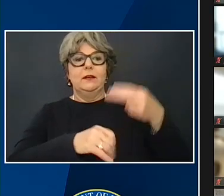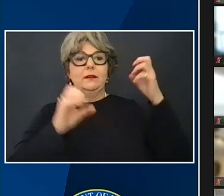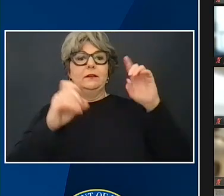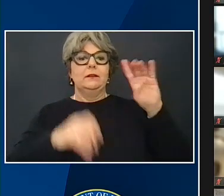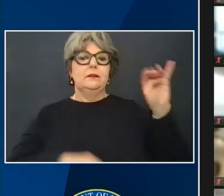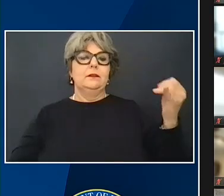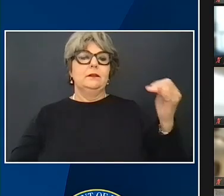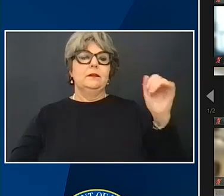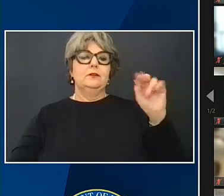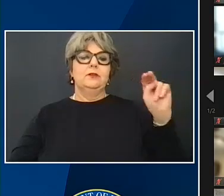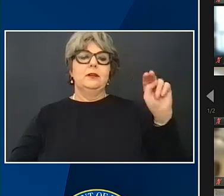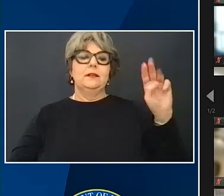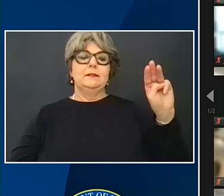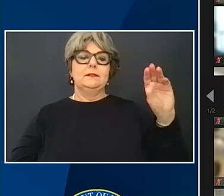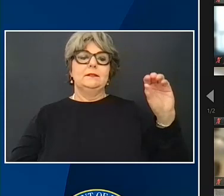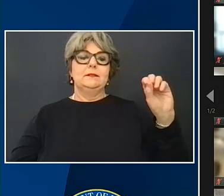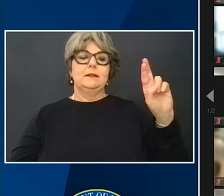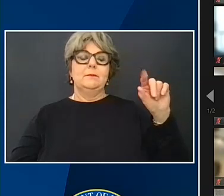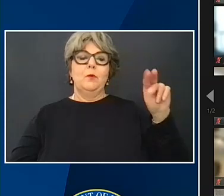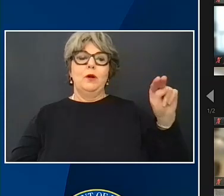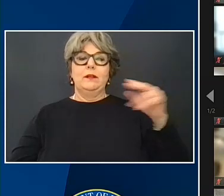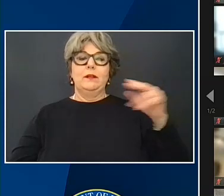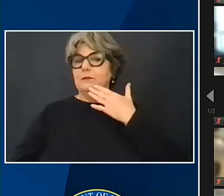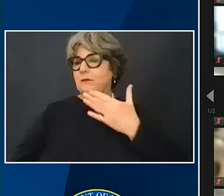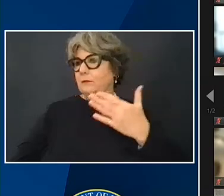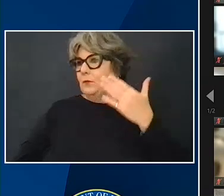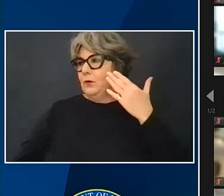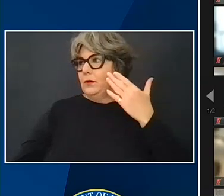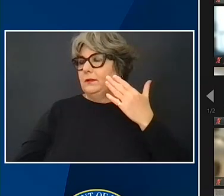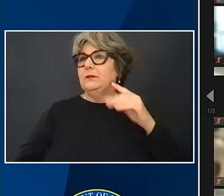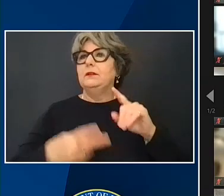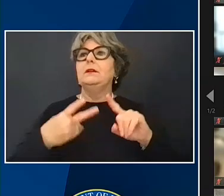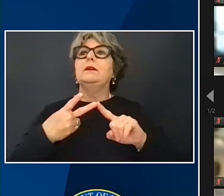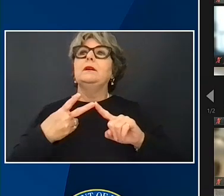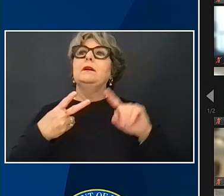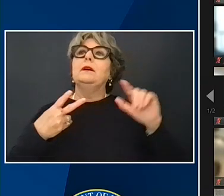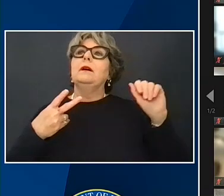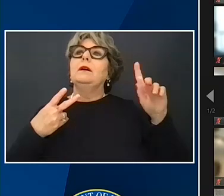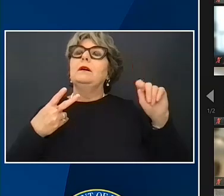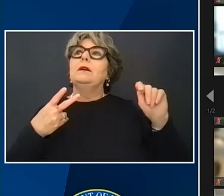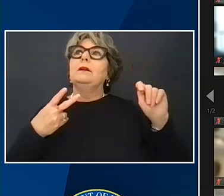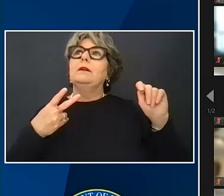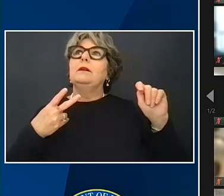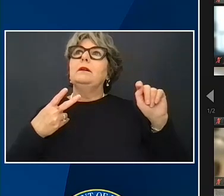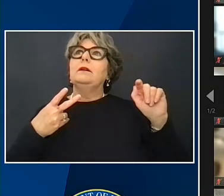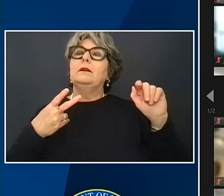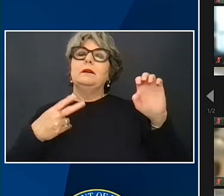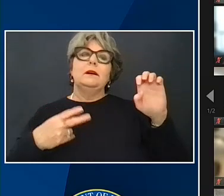Good morning. Good morning, Jason. And his alternate, Alyssa Dobson. Good morning.